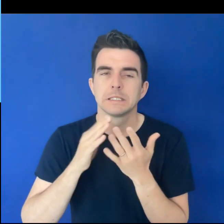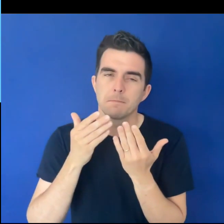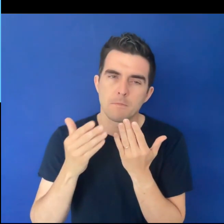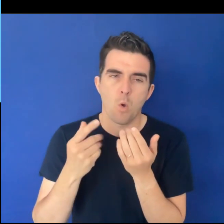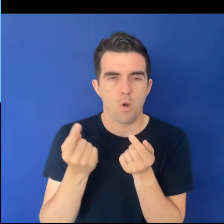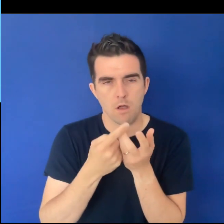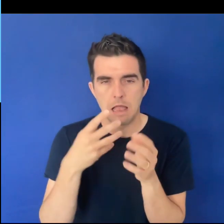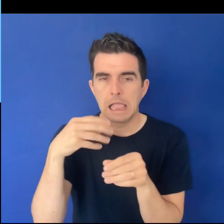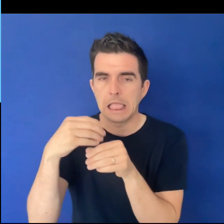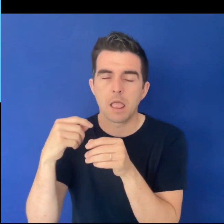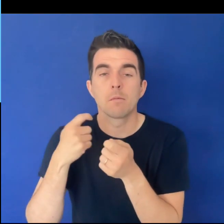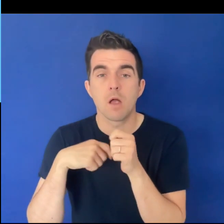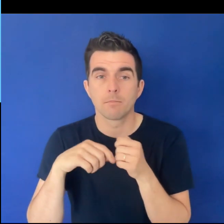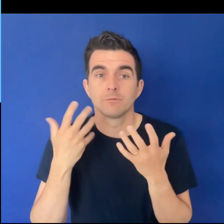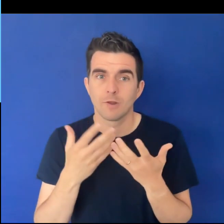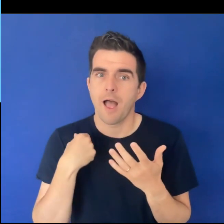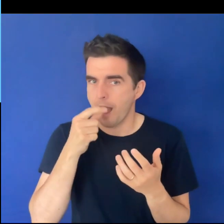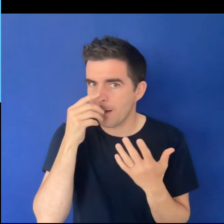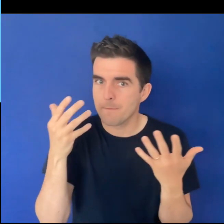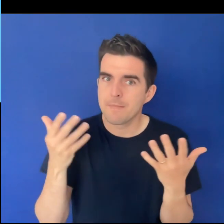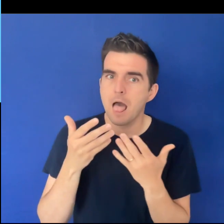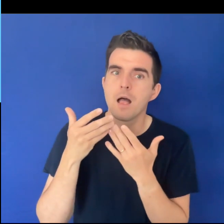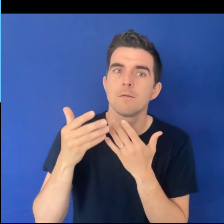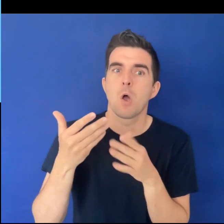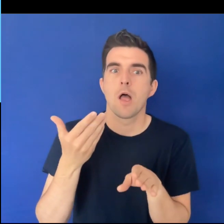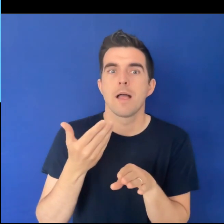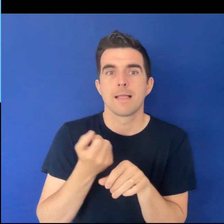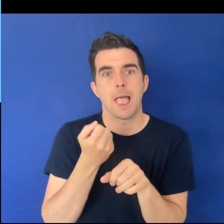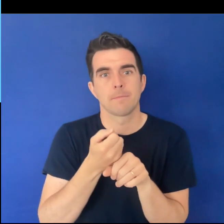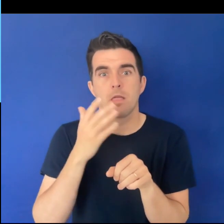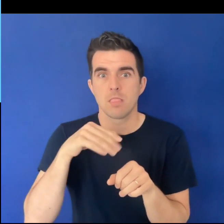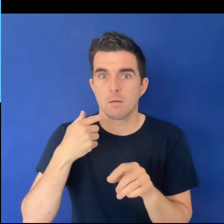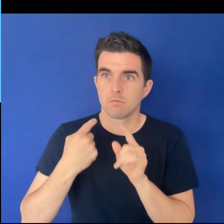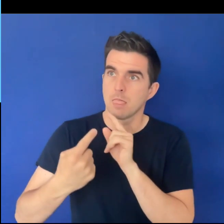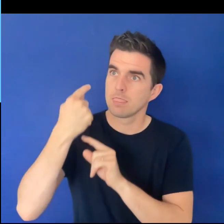that you can use now, I’m now able to play more games than I was before my physical difficulties